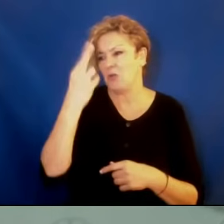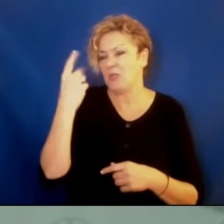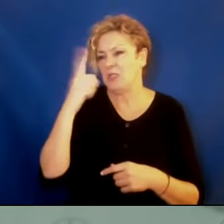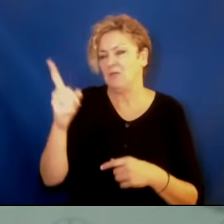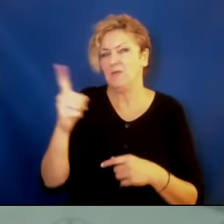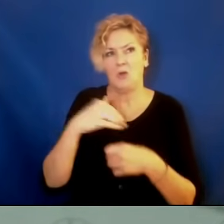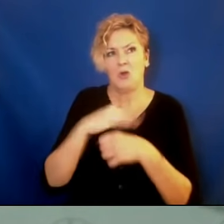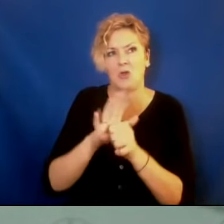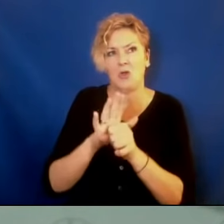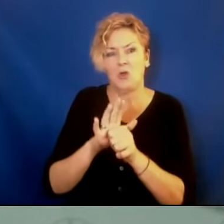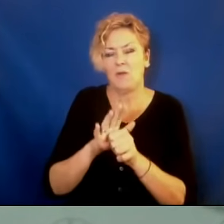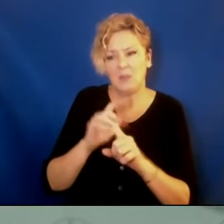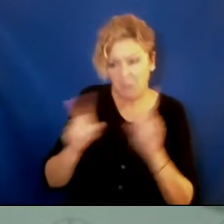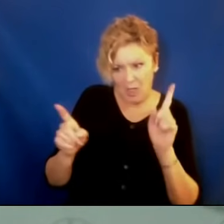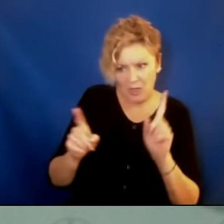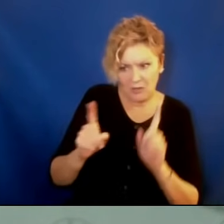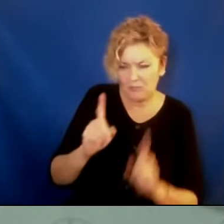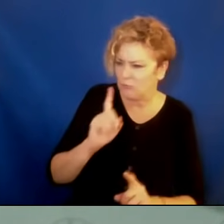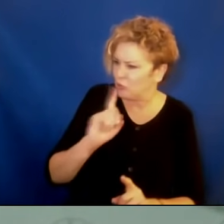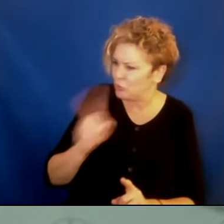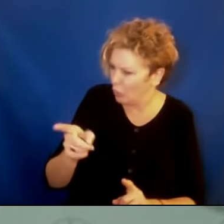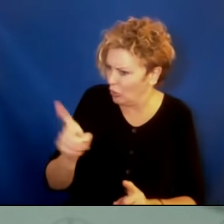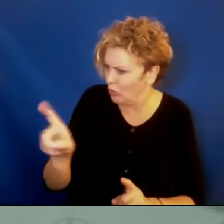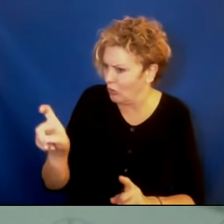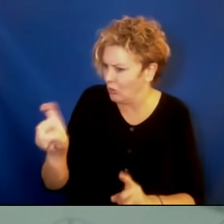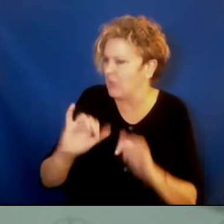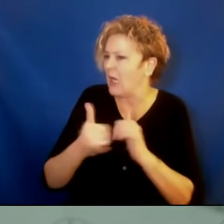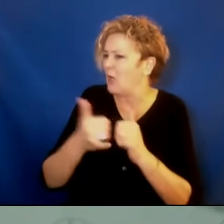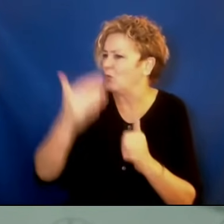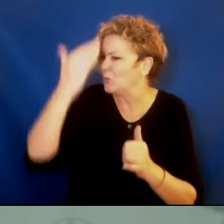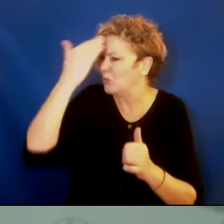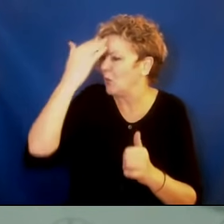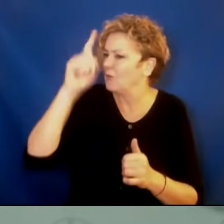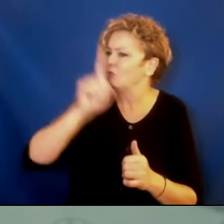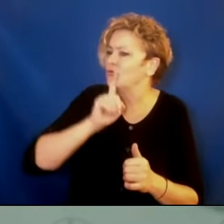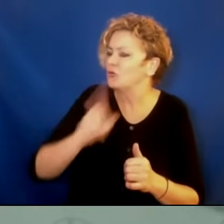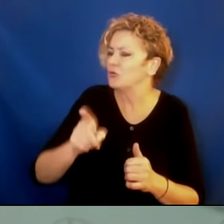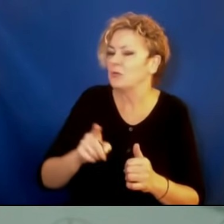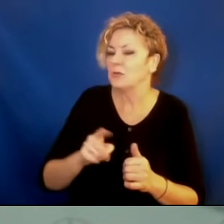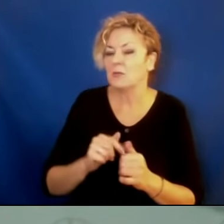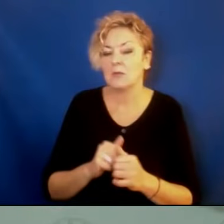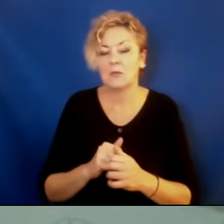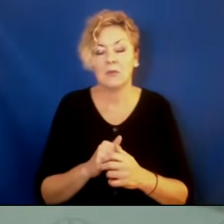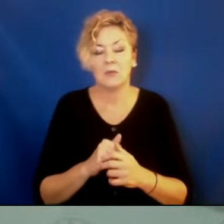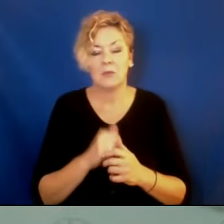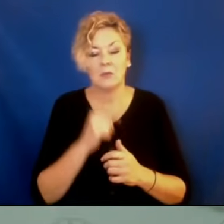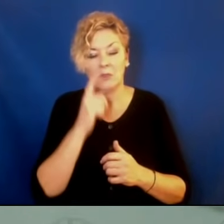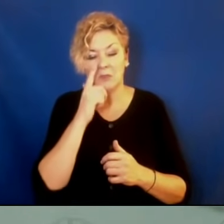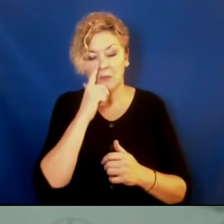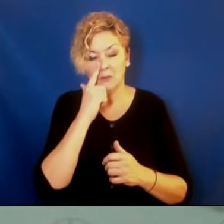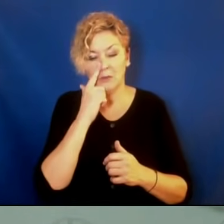protocols in public spaces such as transit. Do you have a follow-up, Jan? Yes, please.